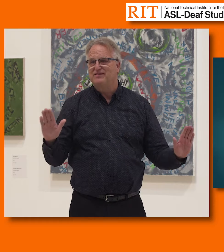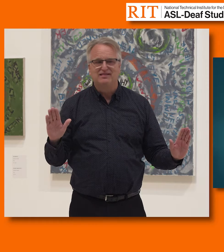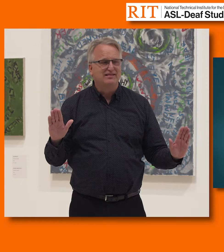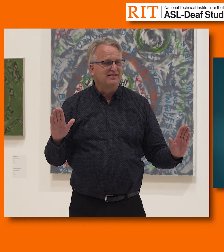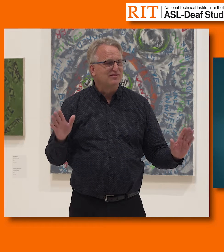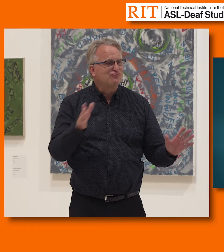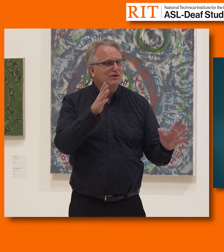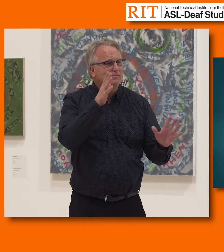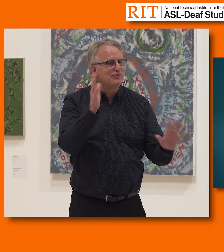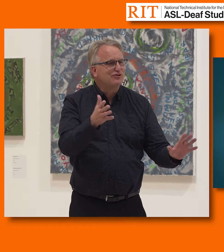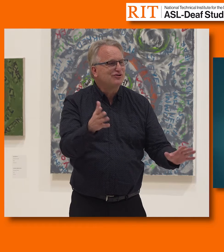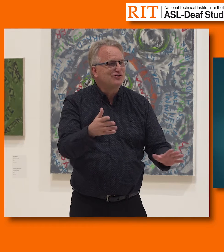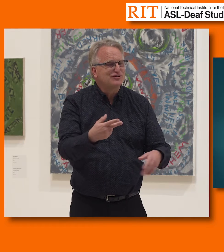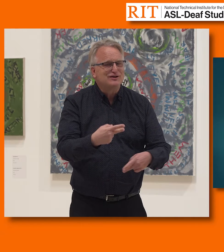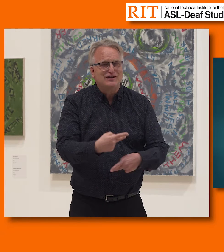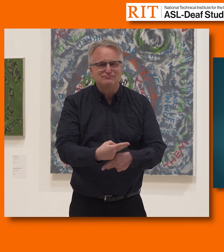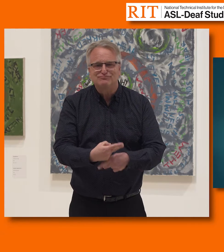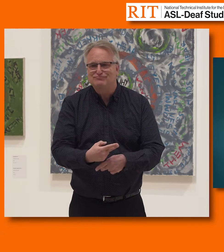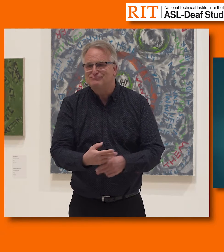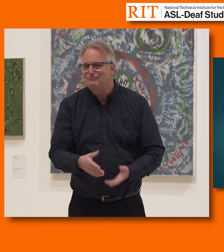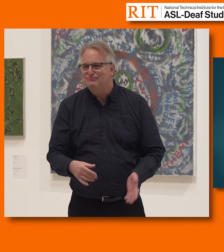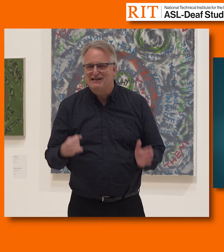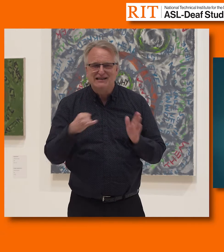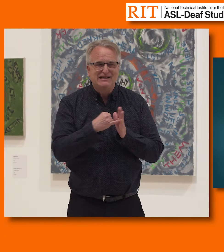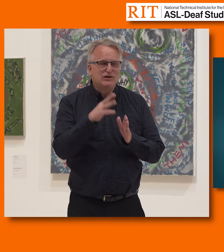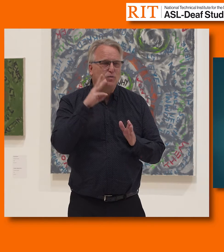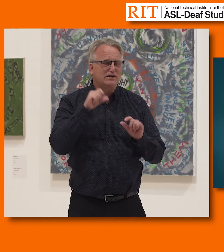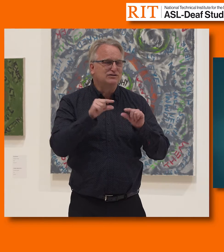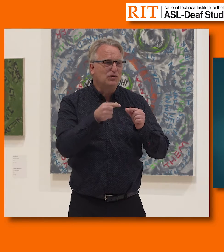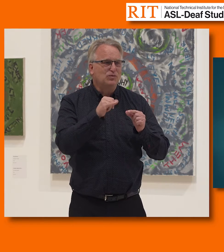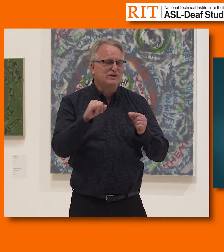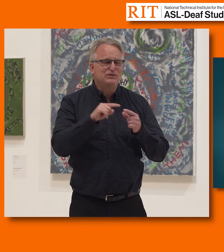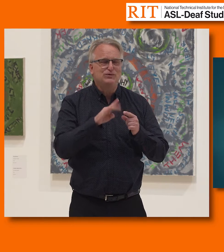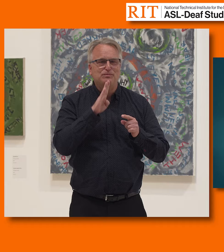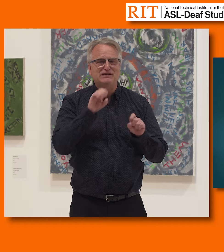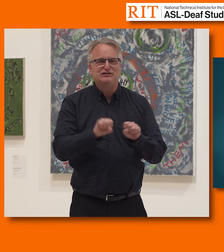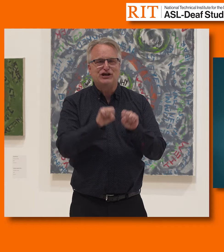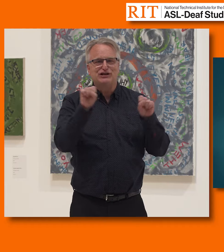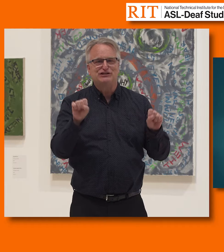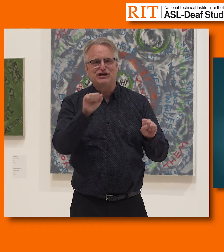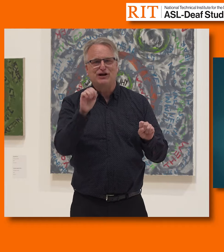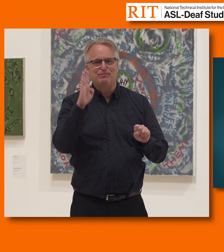And having this interpreter, you know, it was a grandmother. It was a wonderful experience to me.